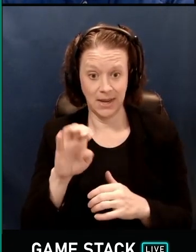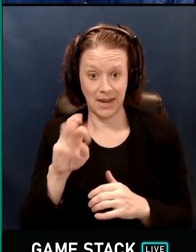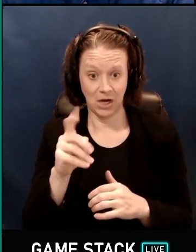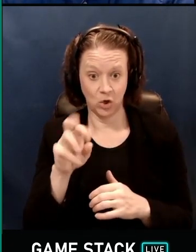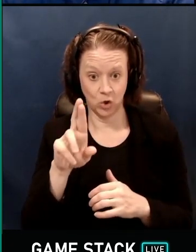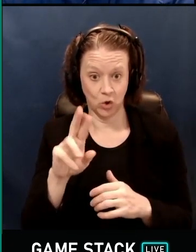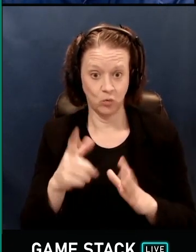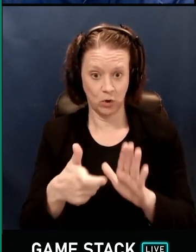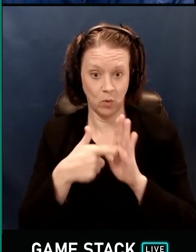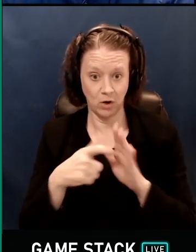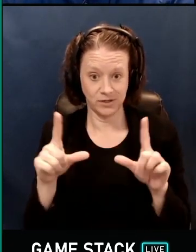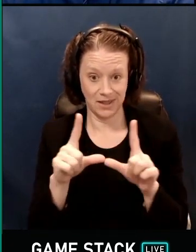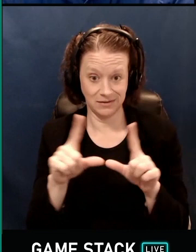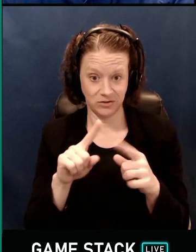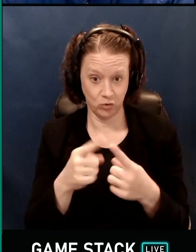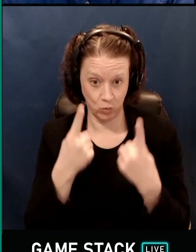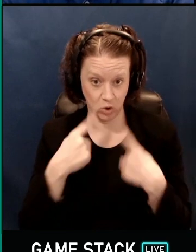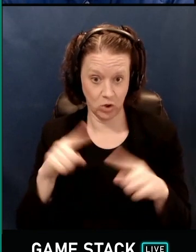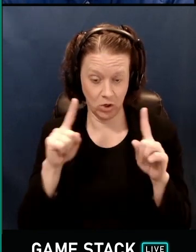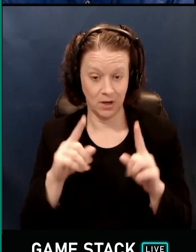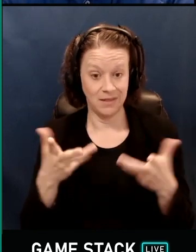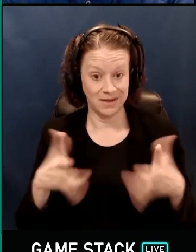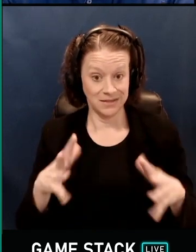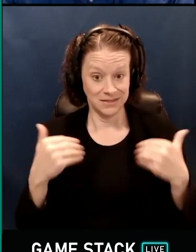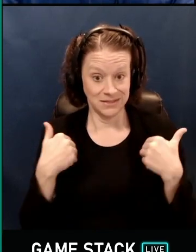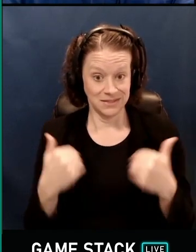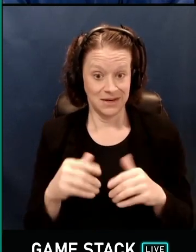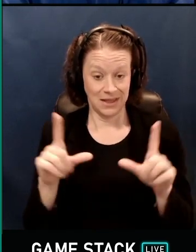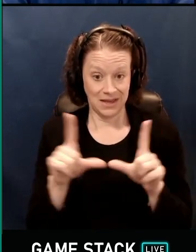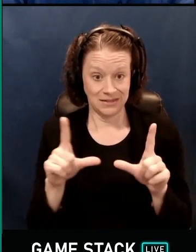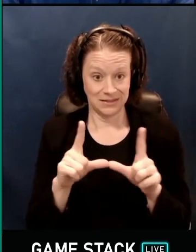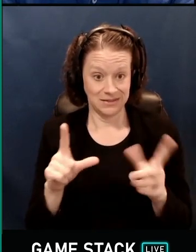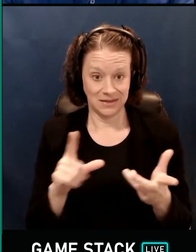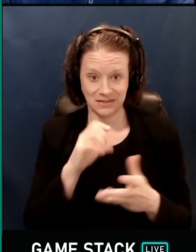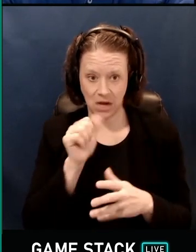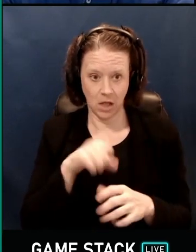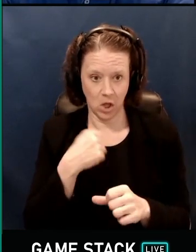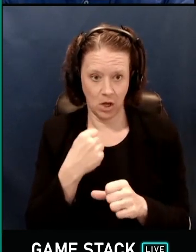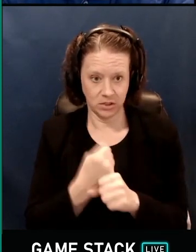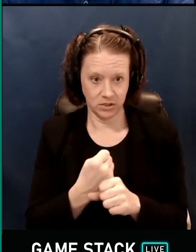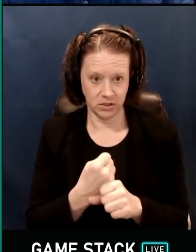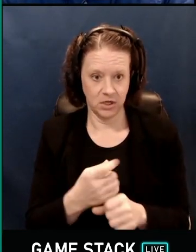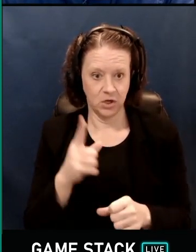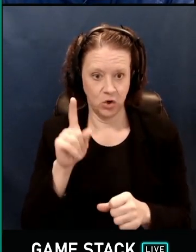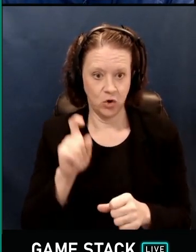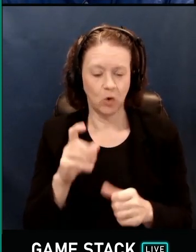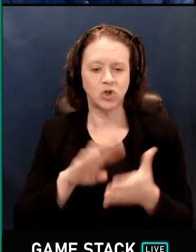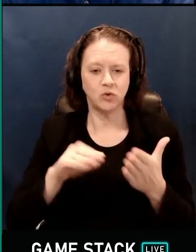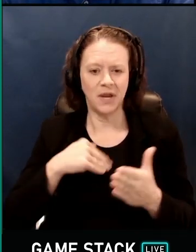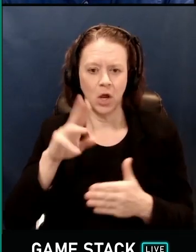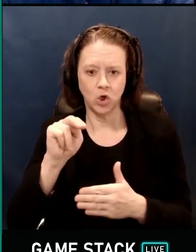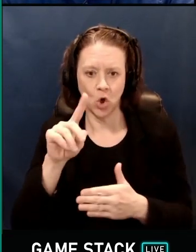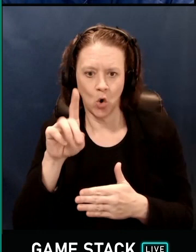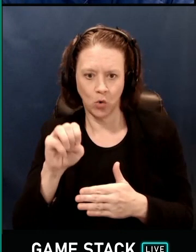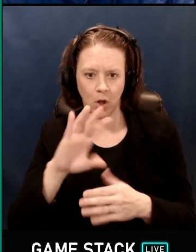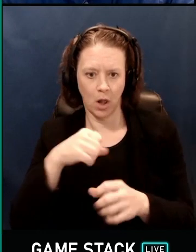And the existing license is node locked. You must assign a dedicated license to each build machine